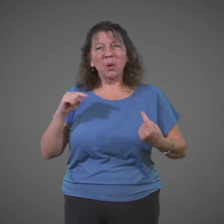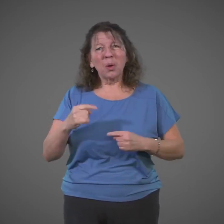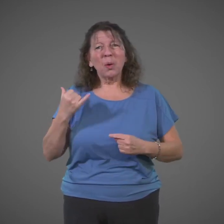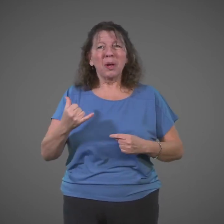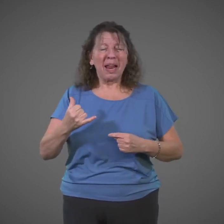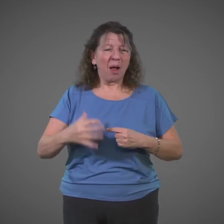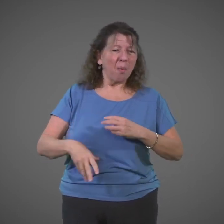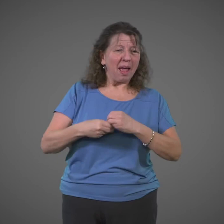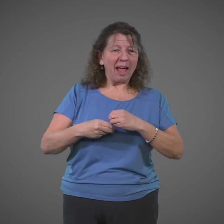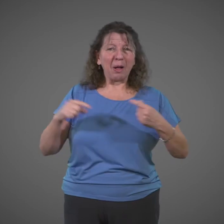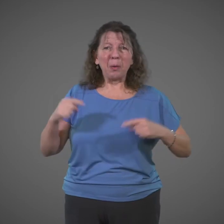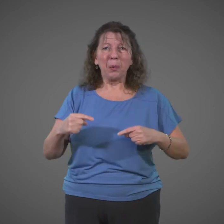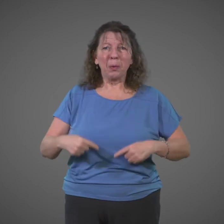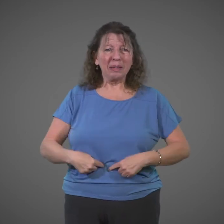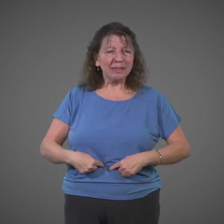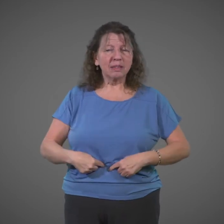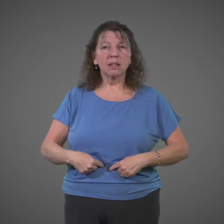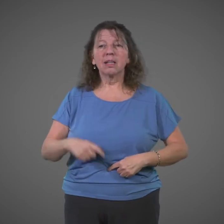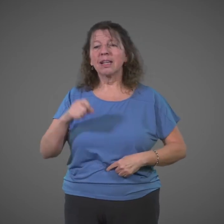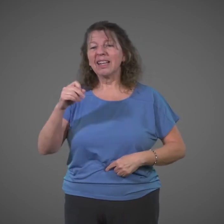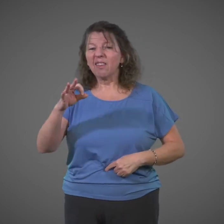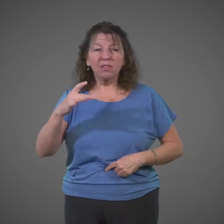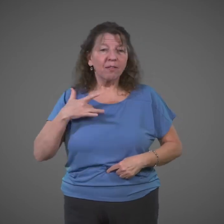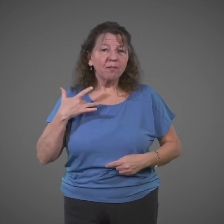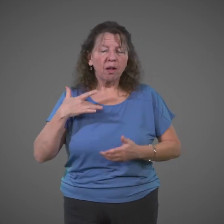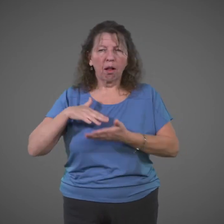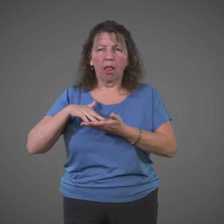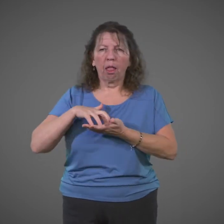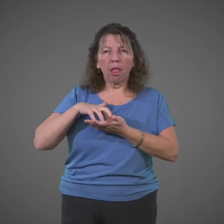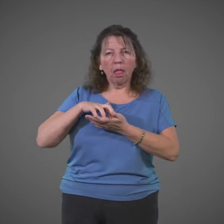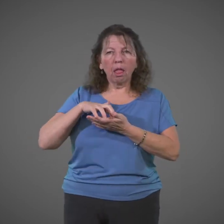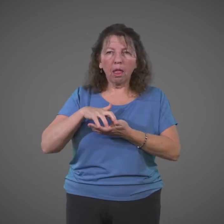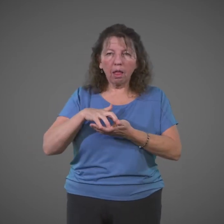If in addition to your chest pain now you have pain in your abdomen.